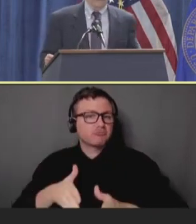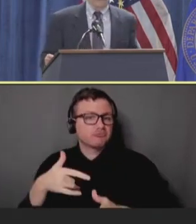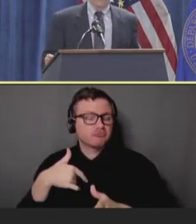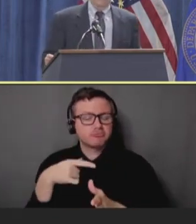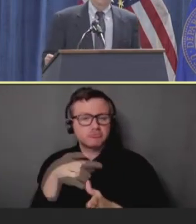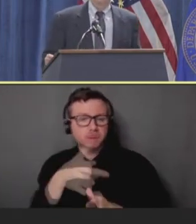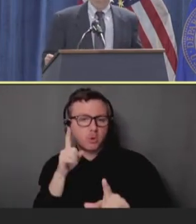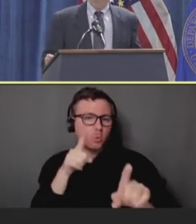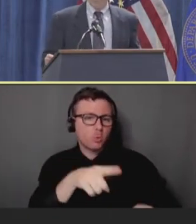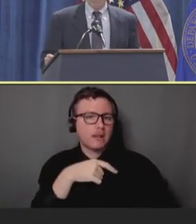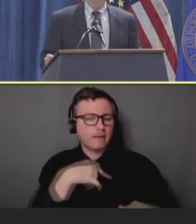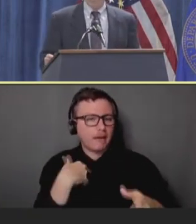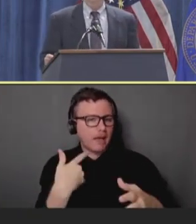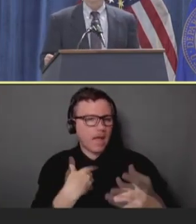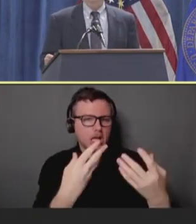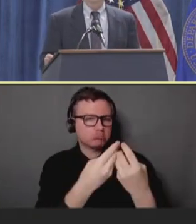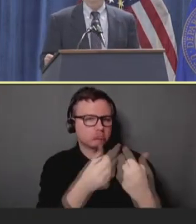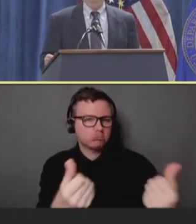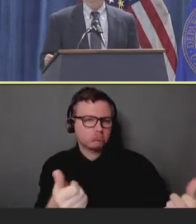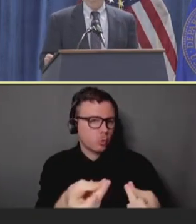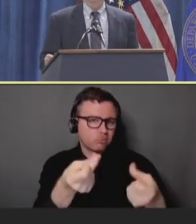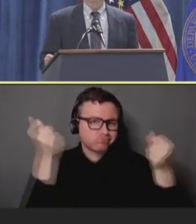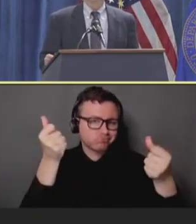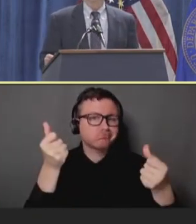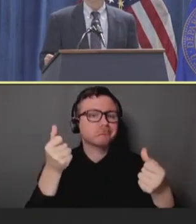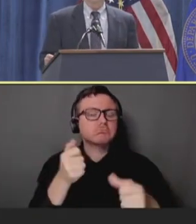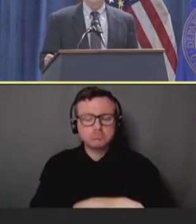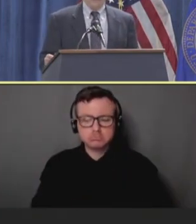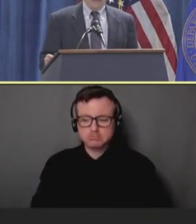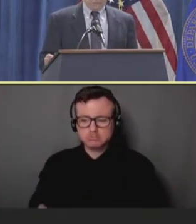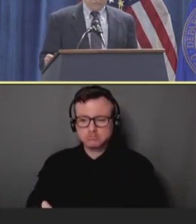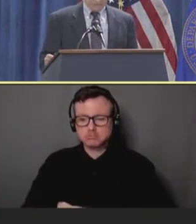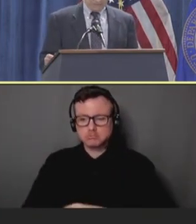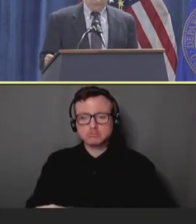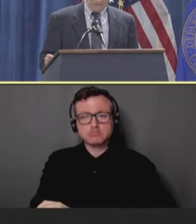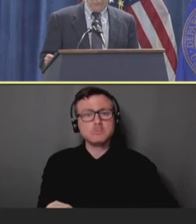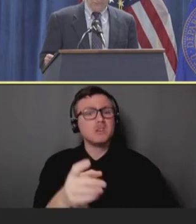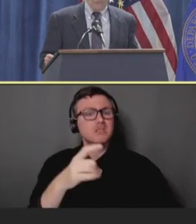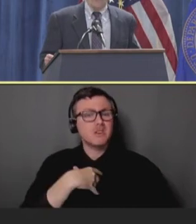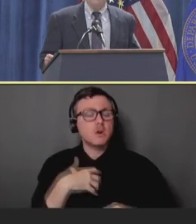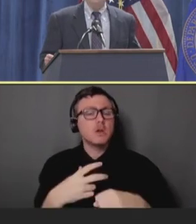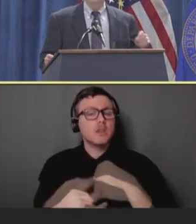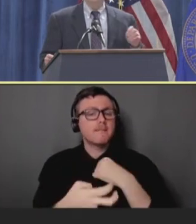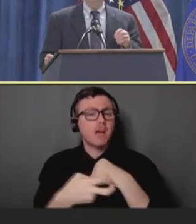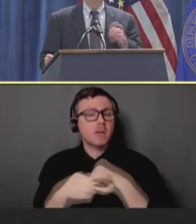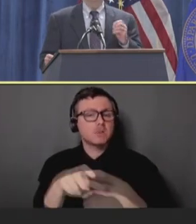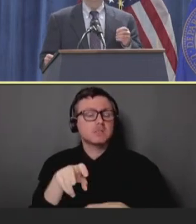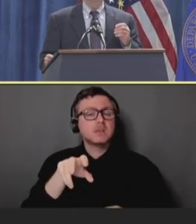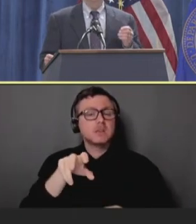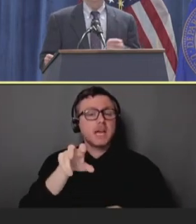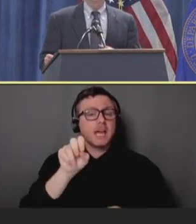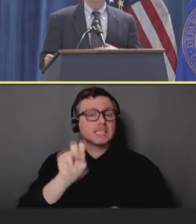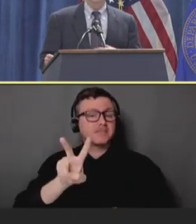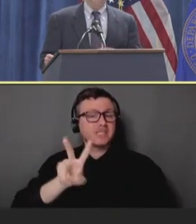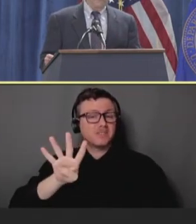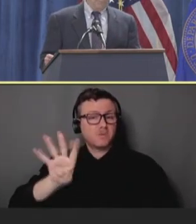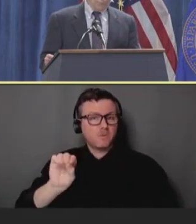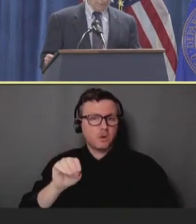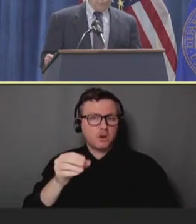There was a sense at one point that the virus SV40 was in the vaccine, and it might be causing